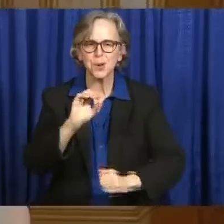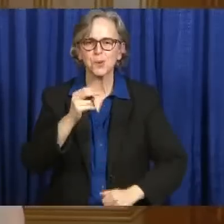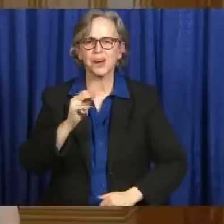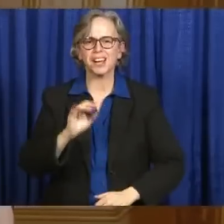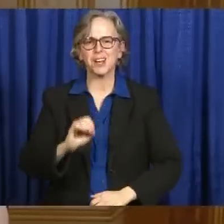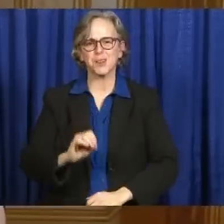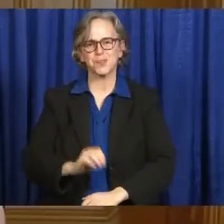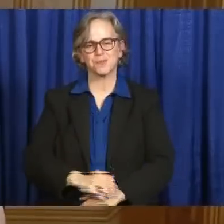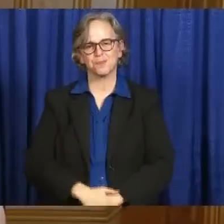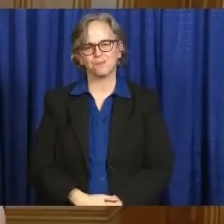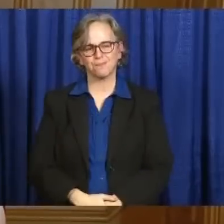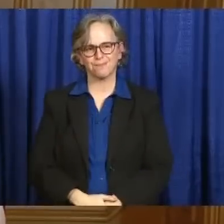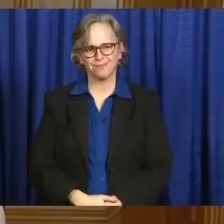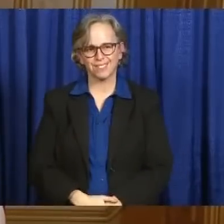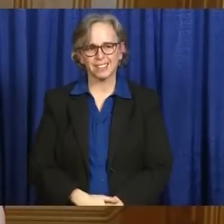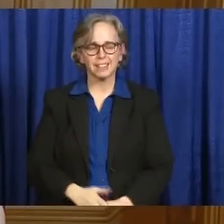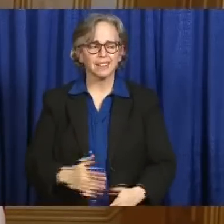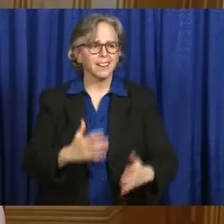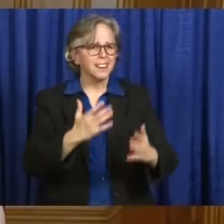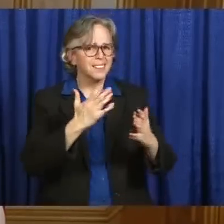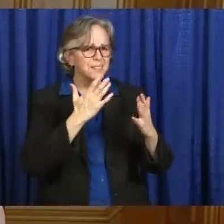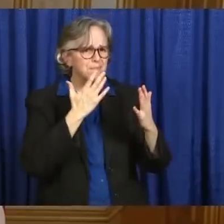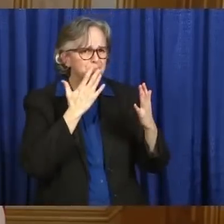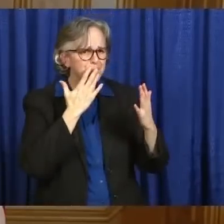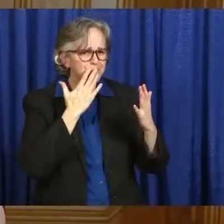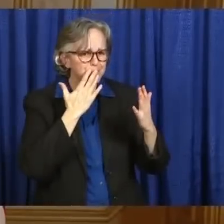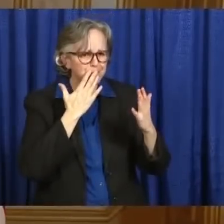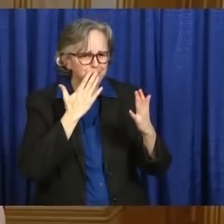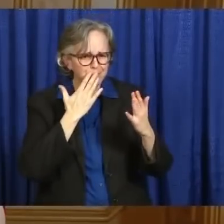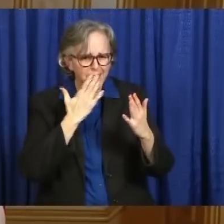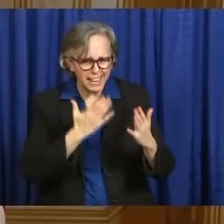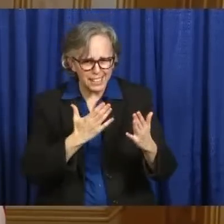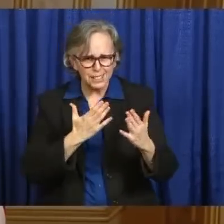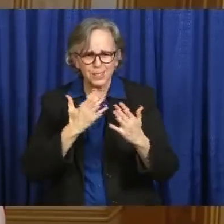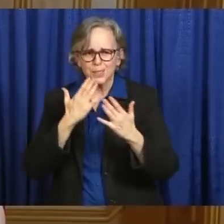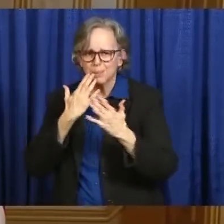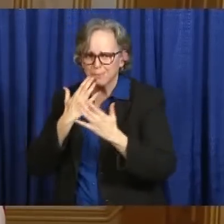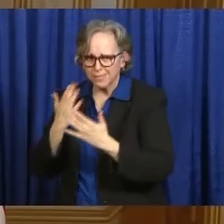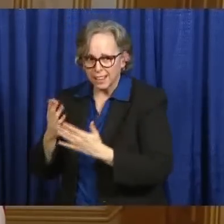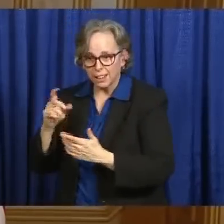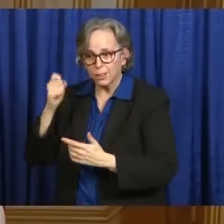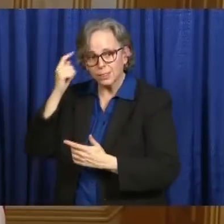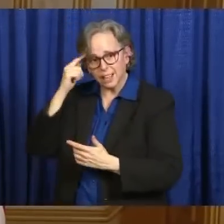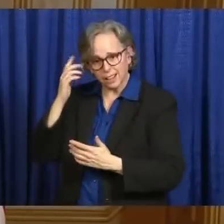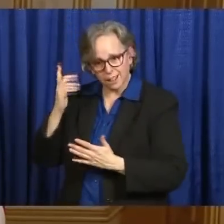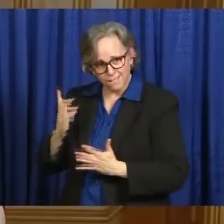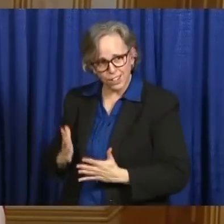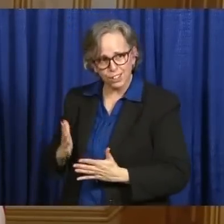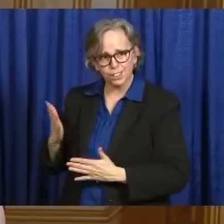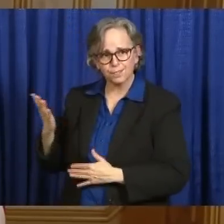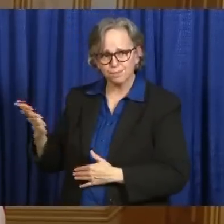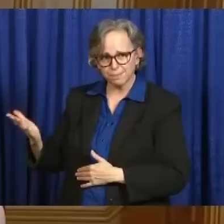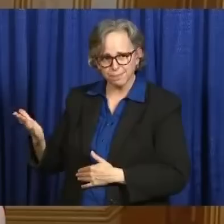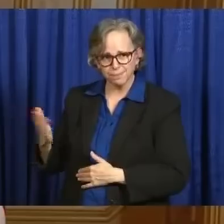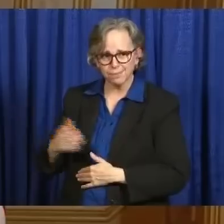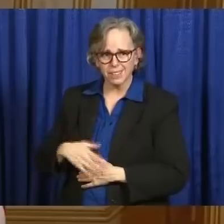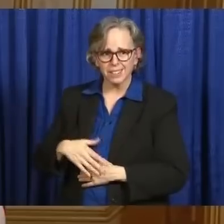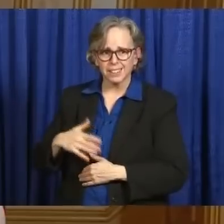LIVE ONE DAY AT A TIME AND WE CAN GET THROUGH THIS TOGETHER OHIO. THANK YOU VERY MUCH.